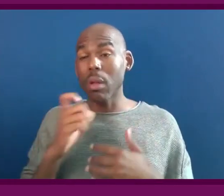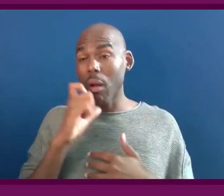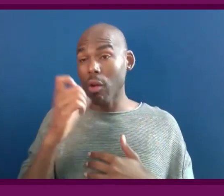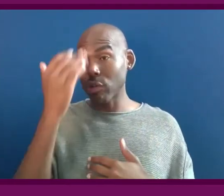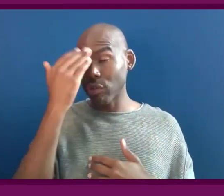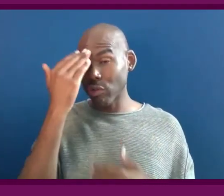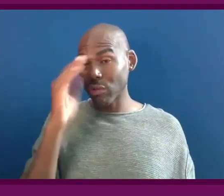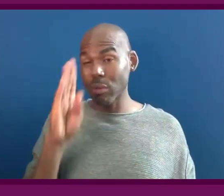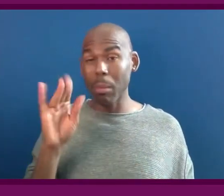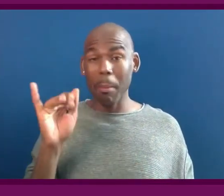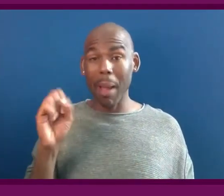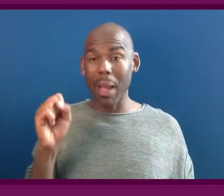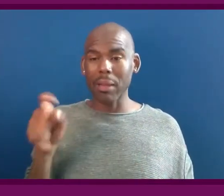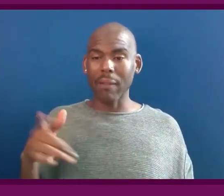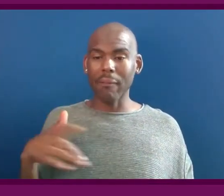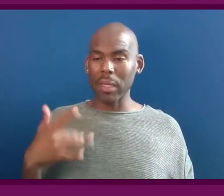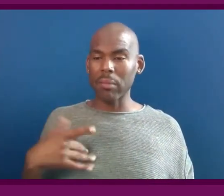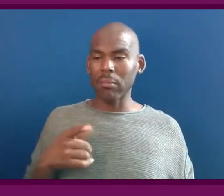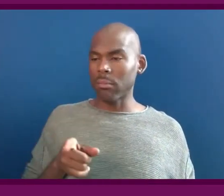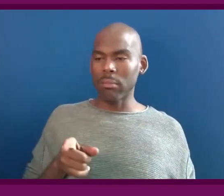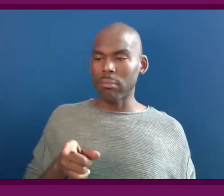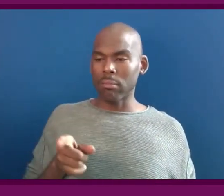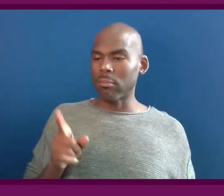bias that they will not be able to do the job.